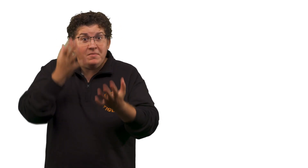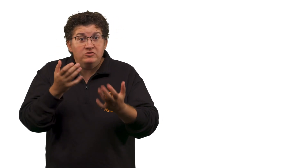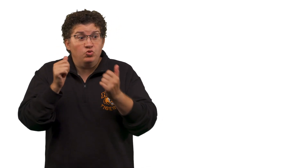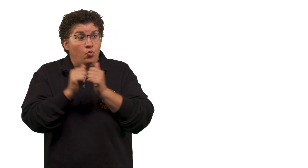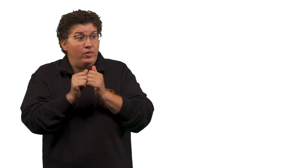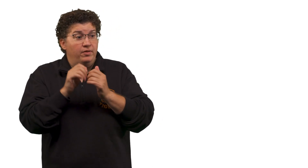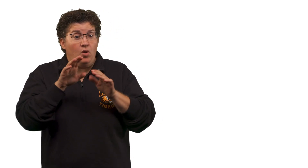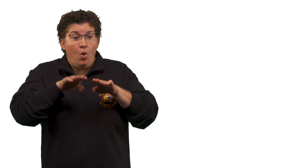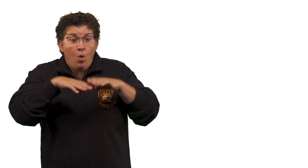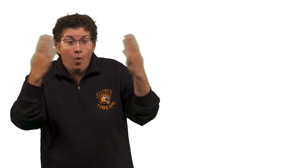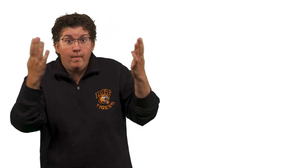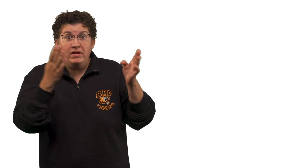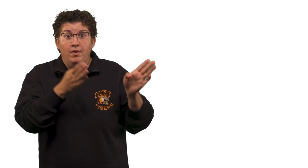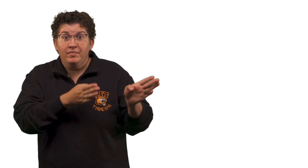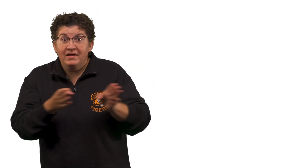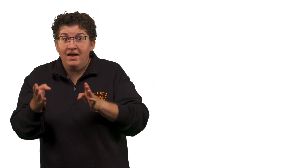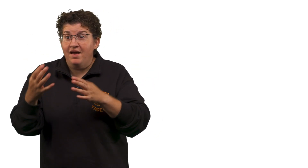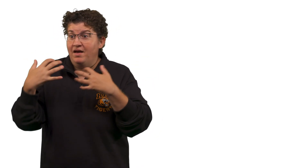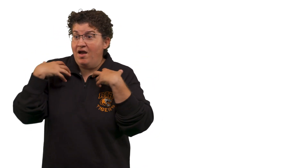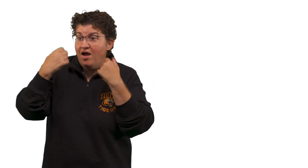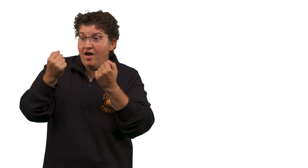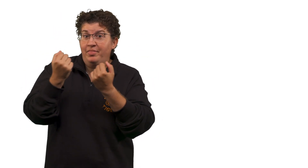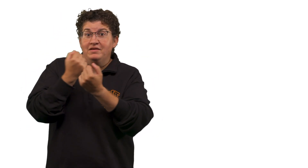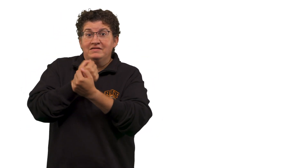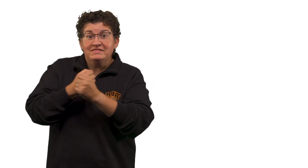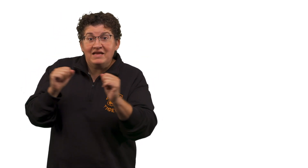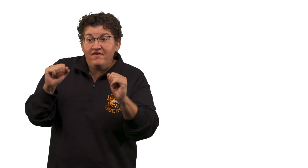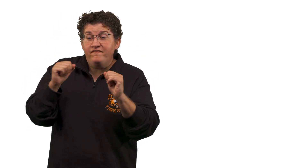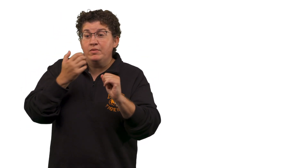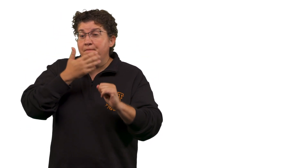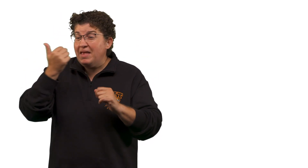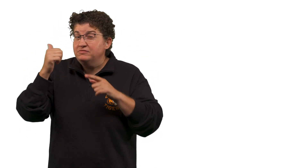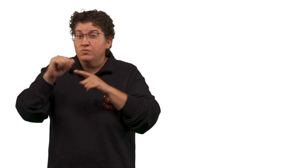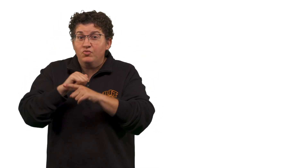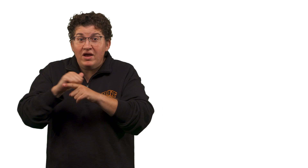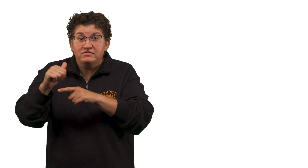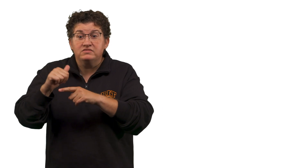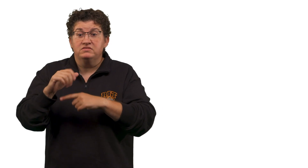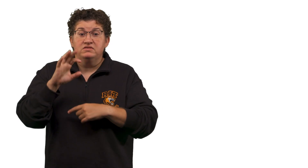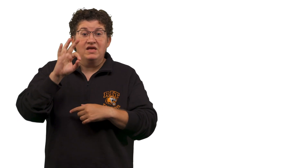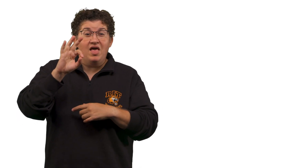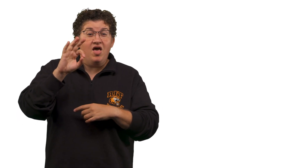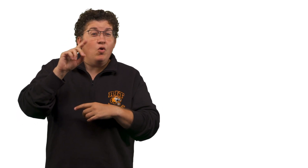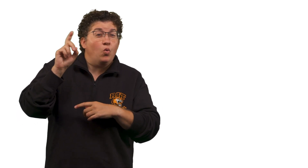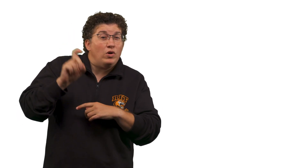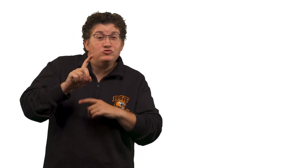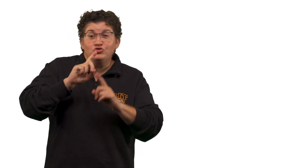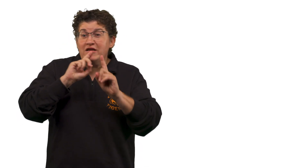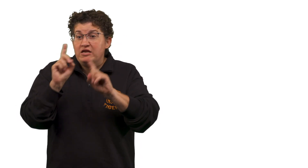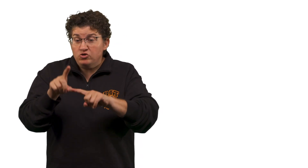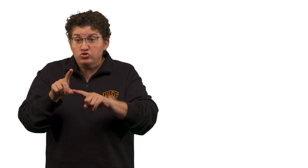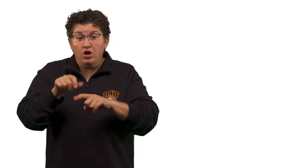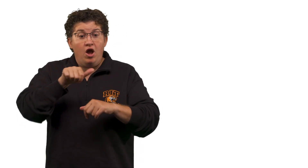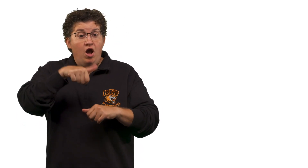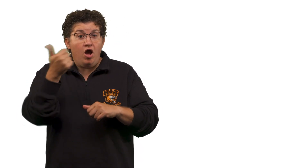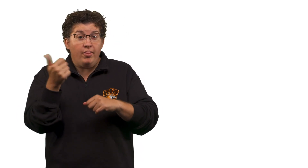The latest information on reopening plans, health and safety best practices, FAQ’s,